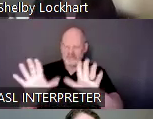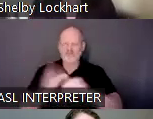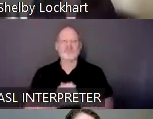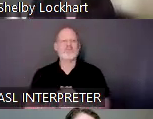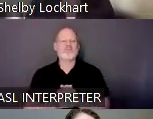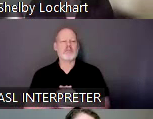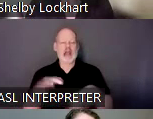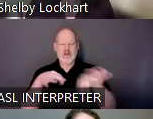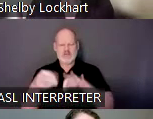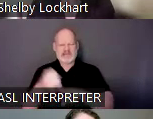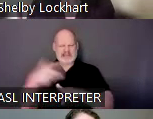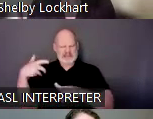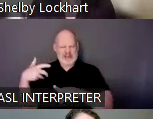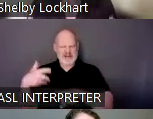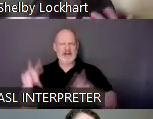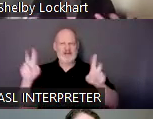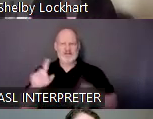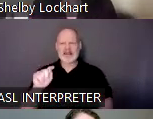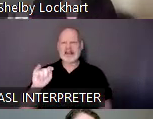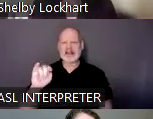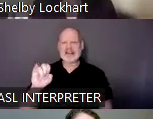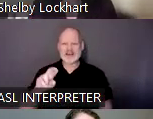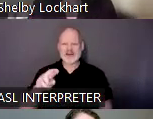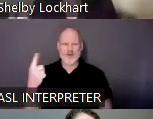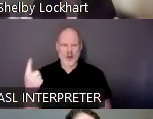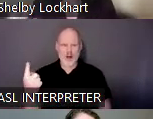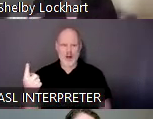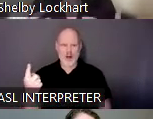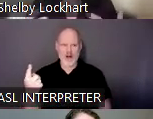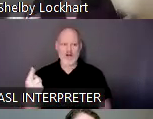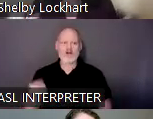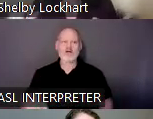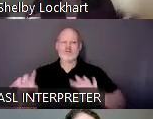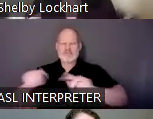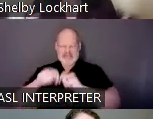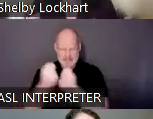Tier 1 teaming - they meet often, they are a systems check and an